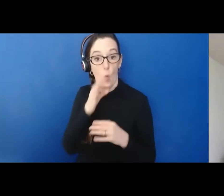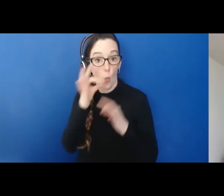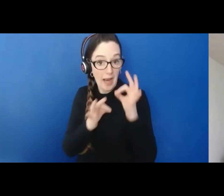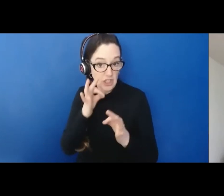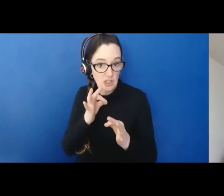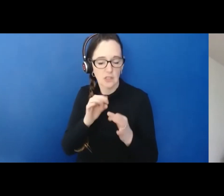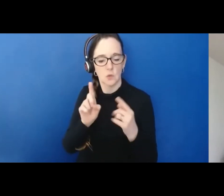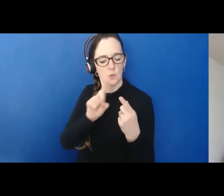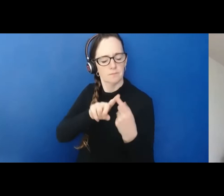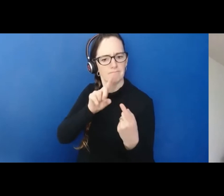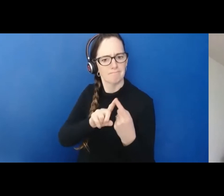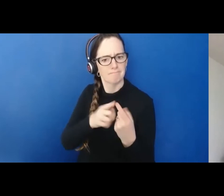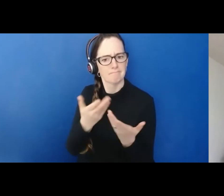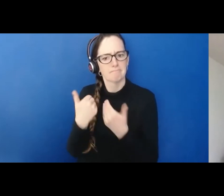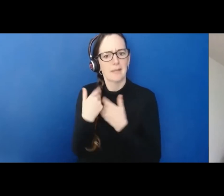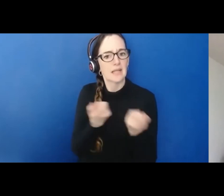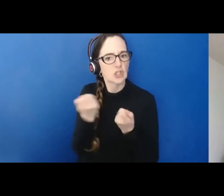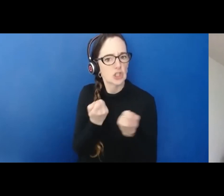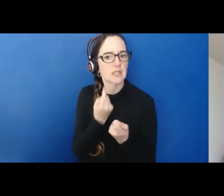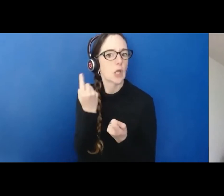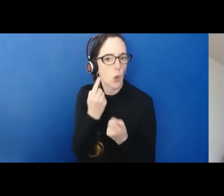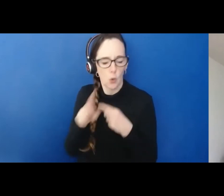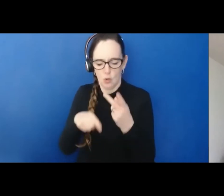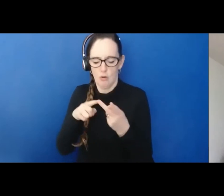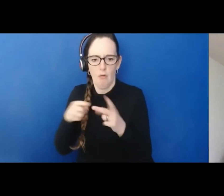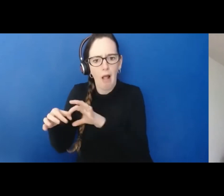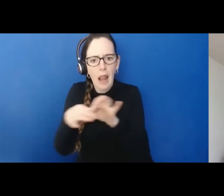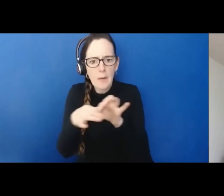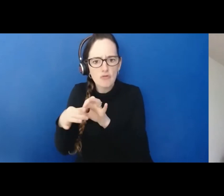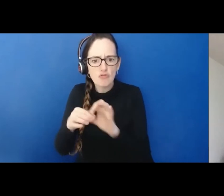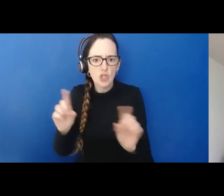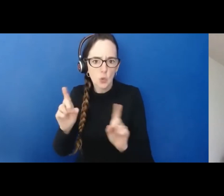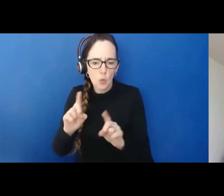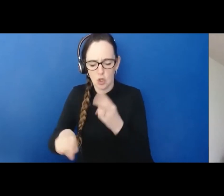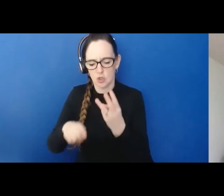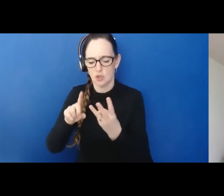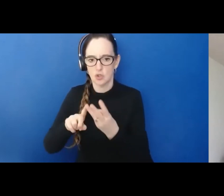What is collaboration? What is the role of curators and socially